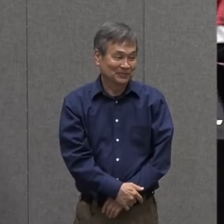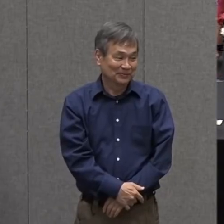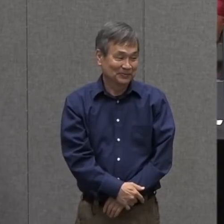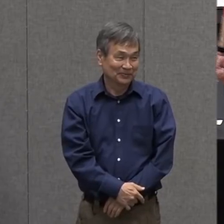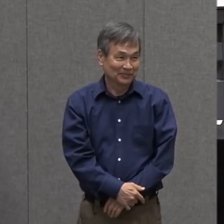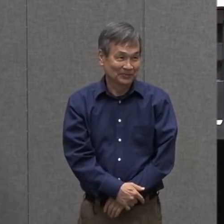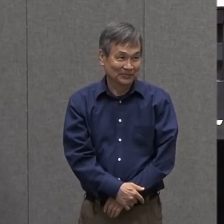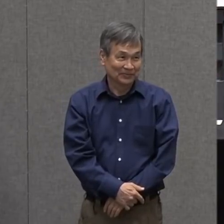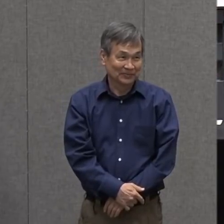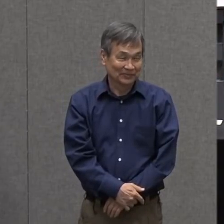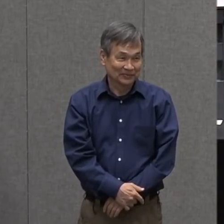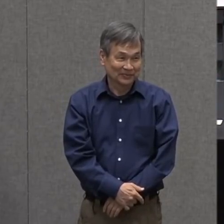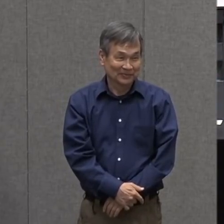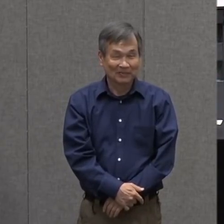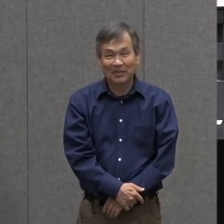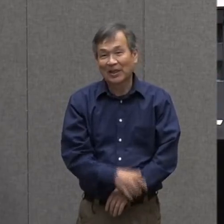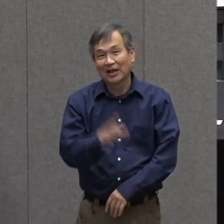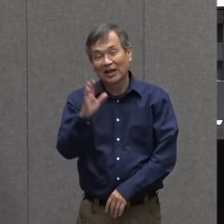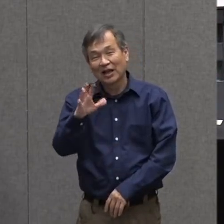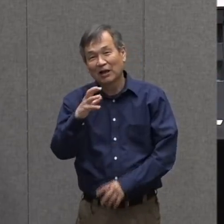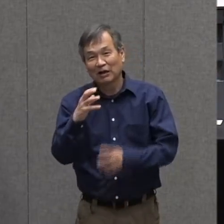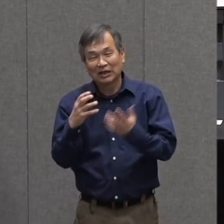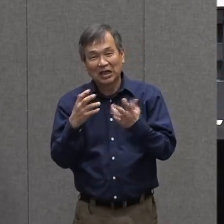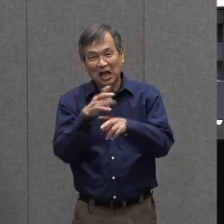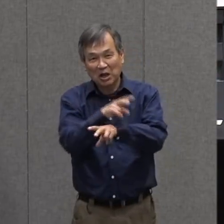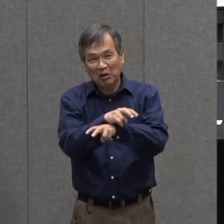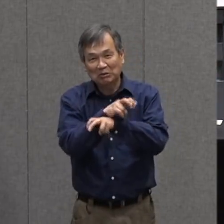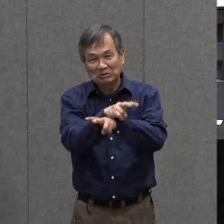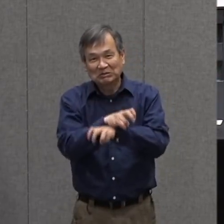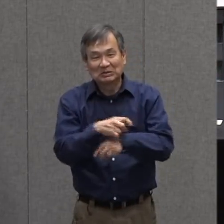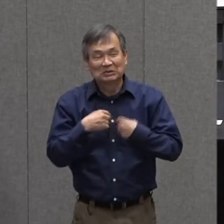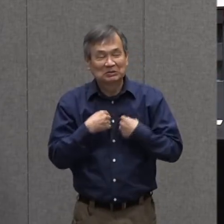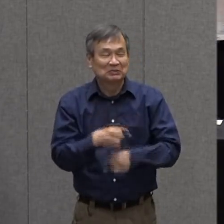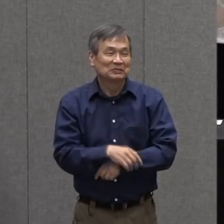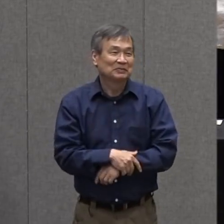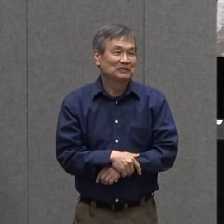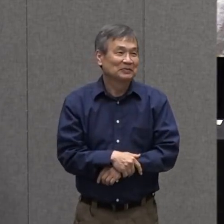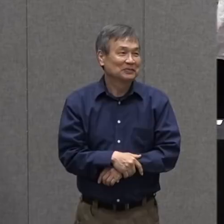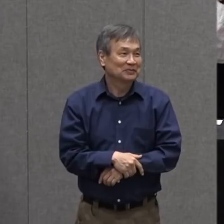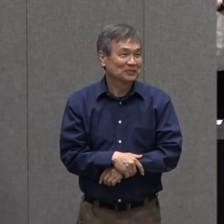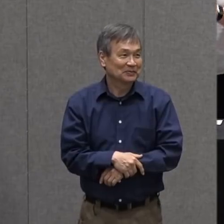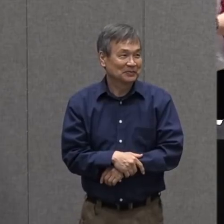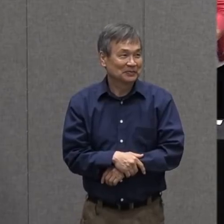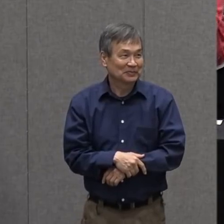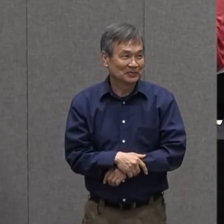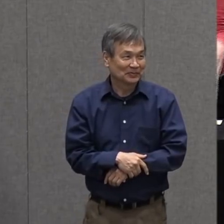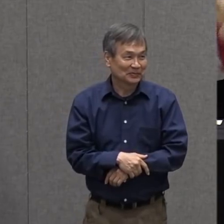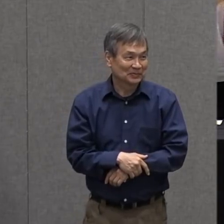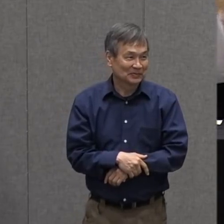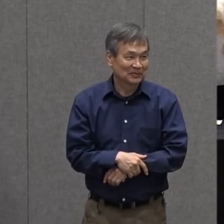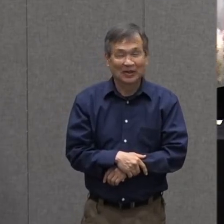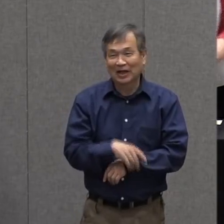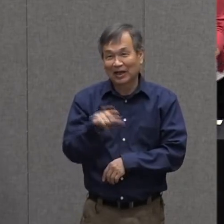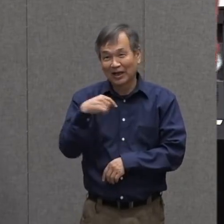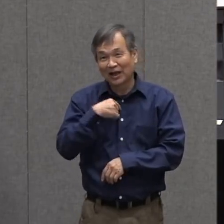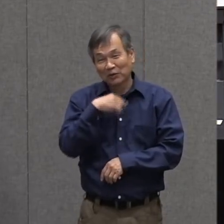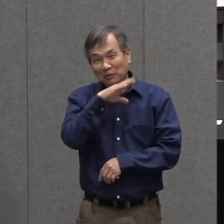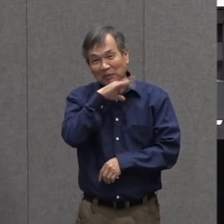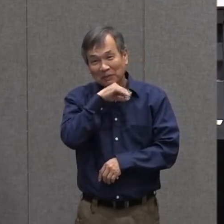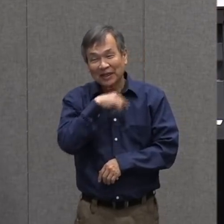Maybe I can catch up - Got a little greedy here. Me getting greedy, I don't think so. I'm being a pig. I'm trying to get greedy.